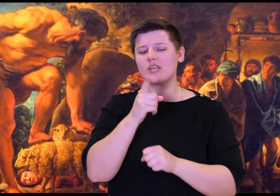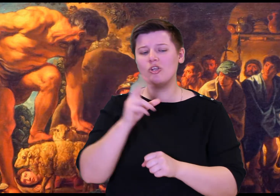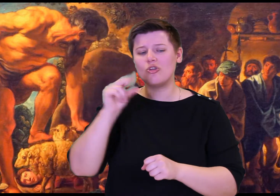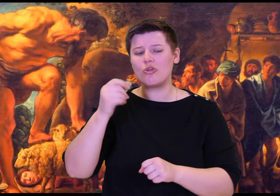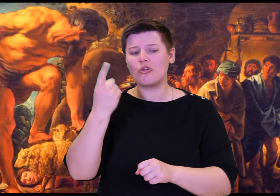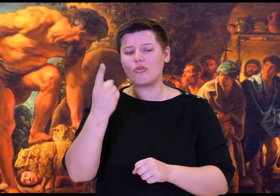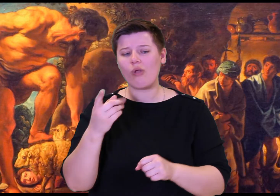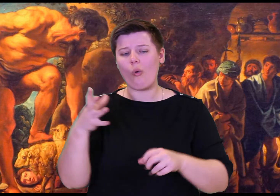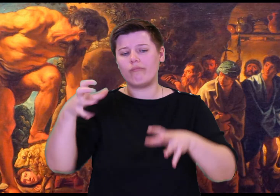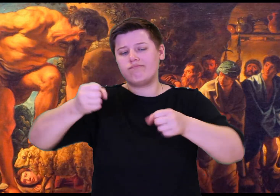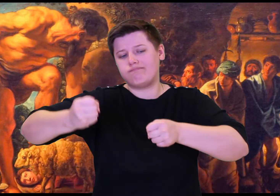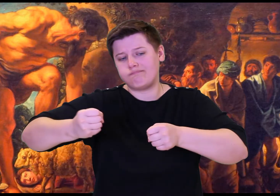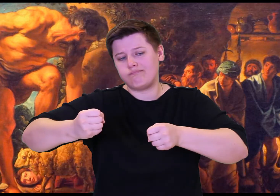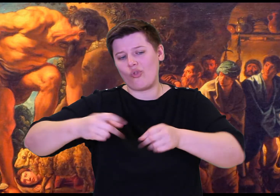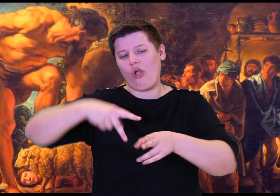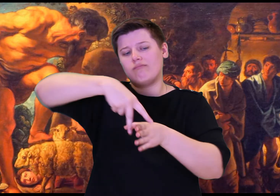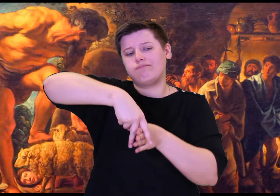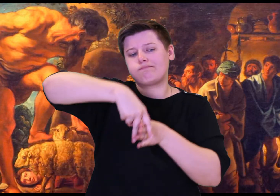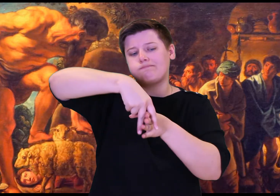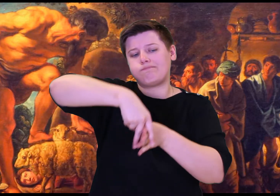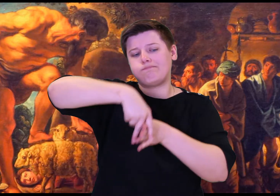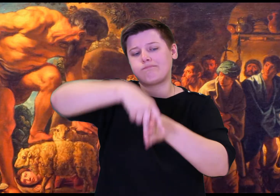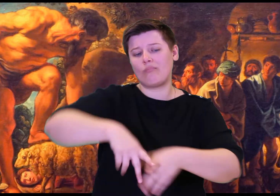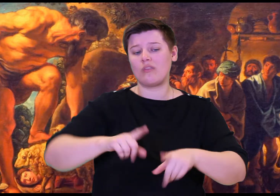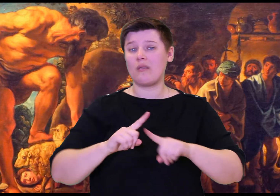the clever trickster.